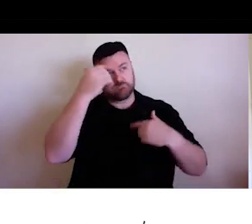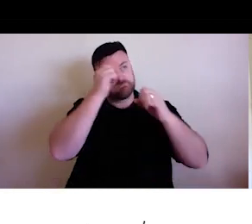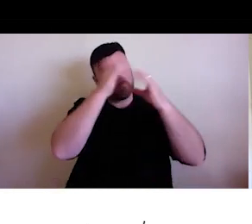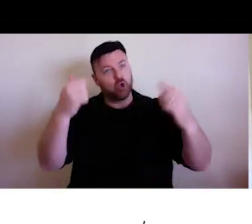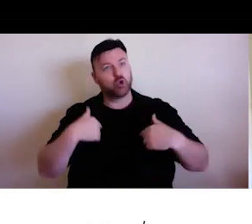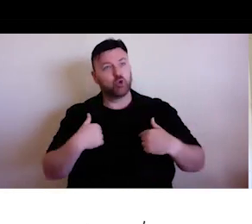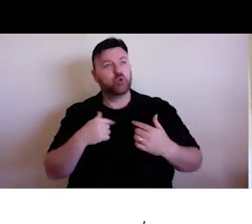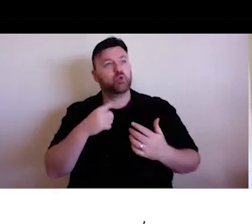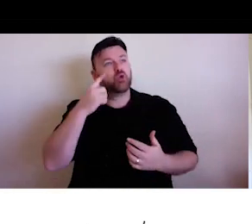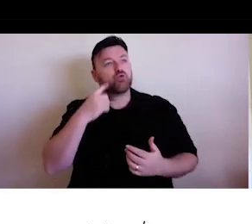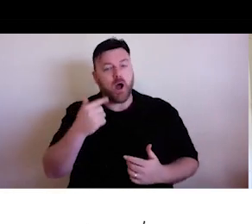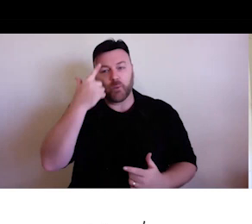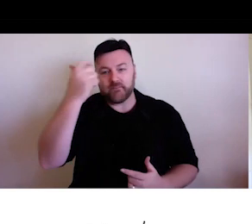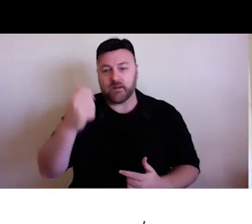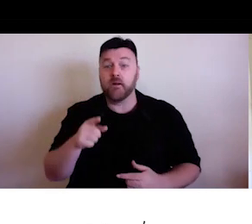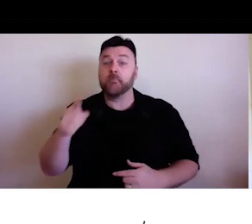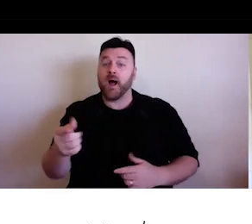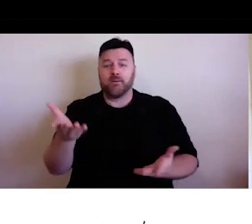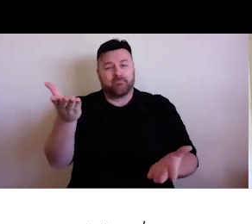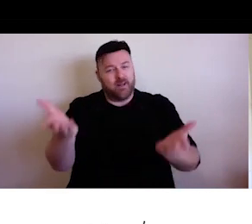But we can't have too much of one without the other. So what I want to